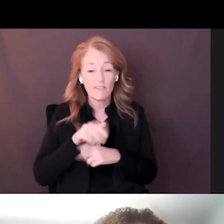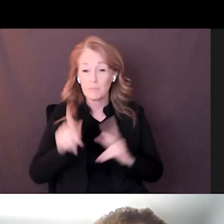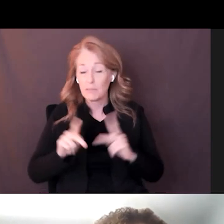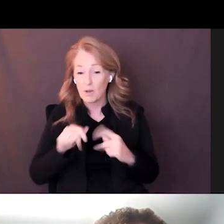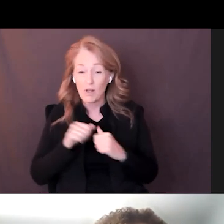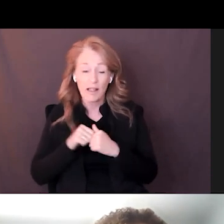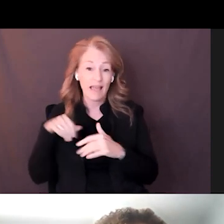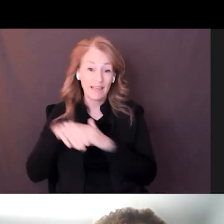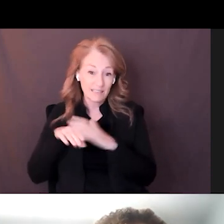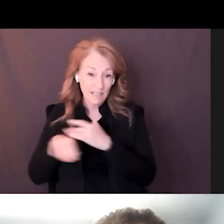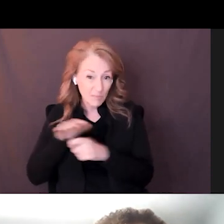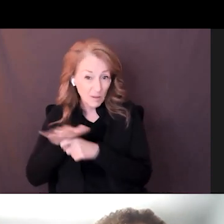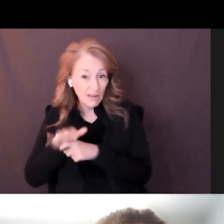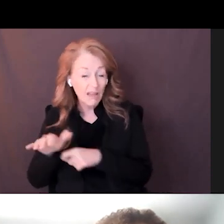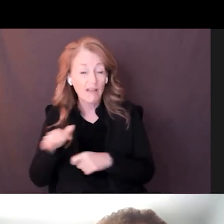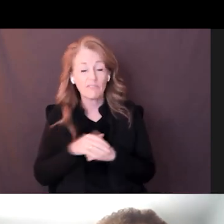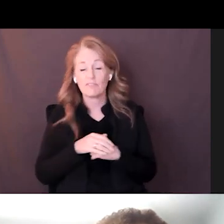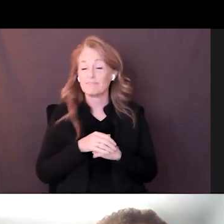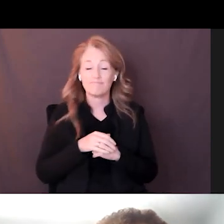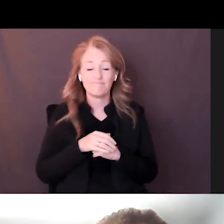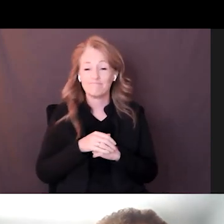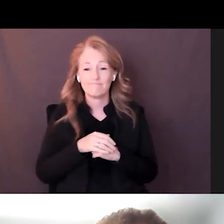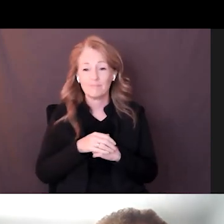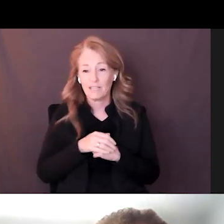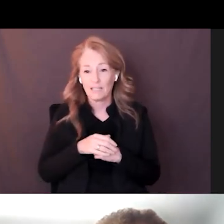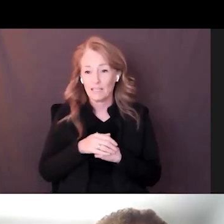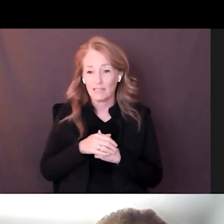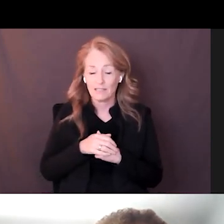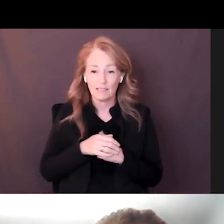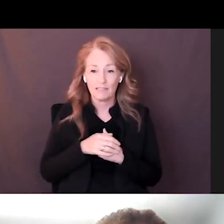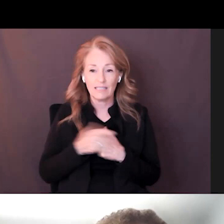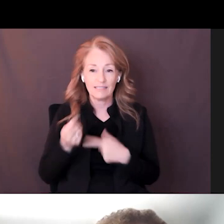PHYSICAL HEALTH -- YOU KNOW, GETTING PEOPLE TO ED, THOSE ARE THE